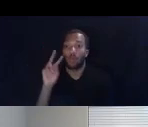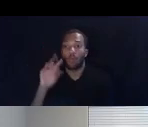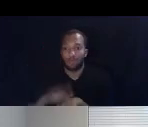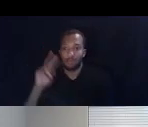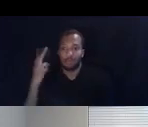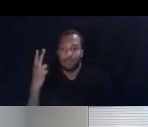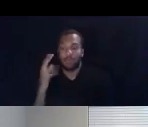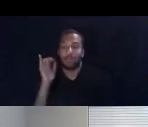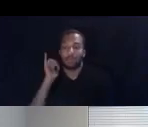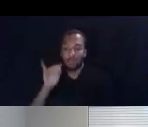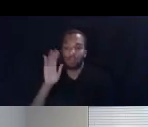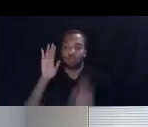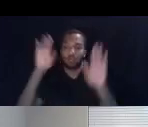to learn about the work that's been done.